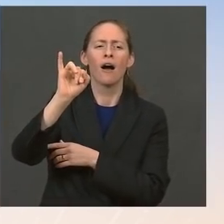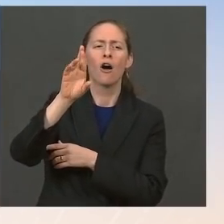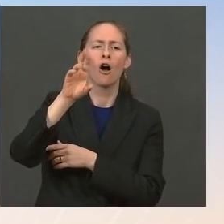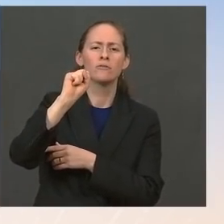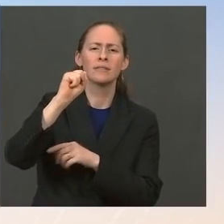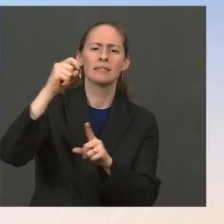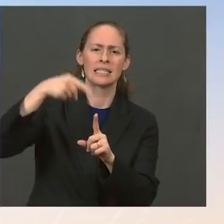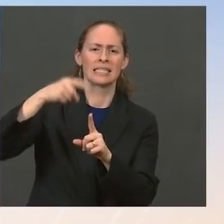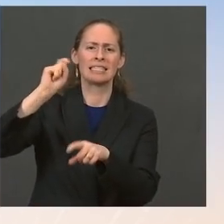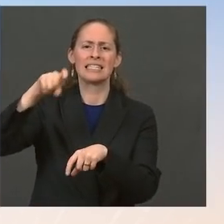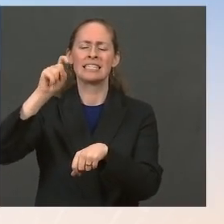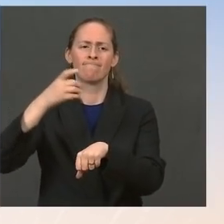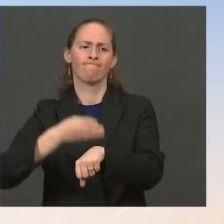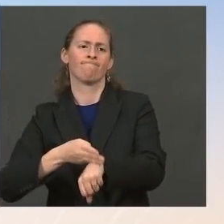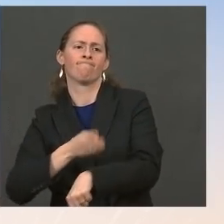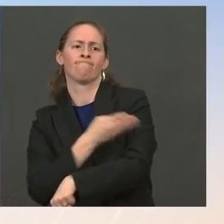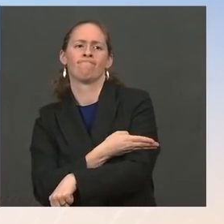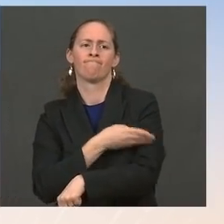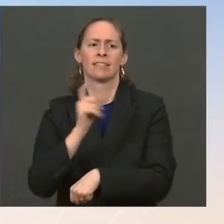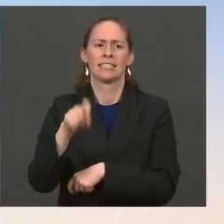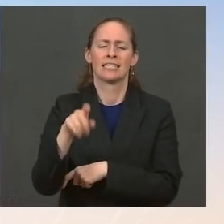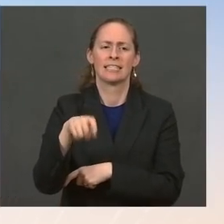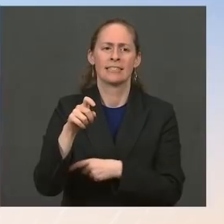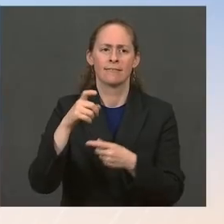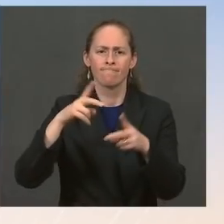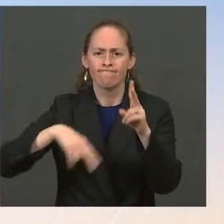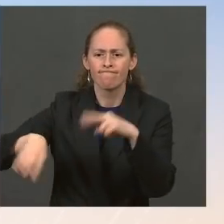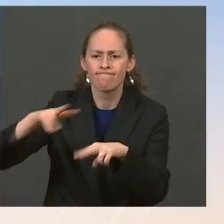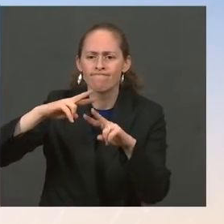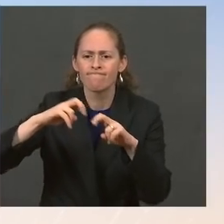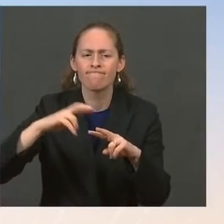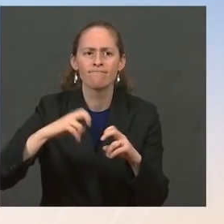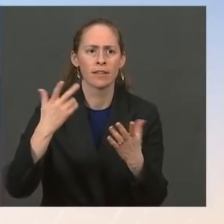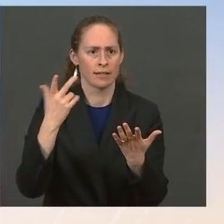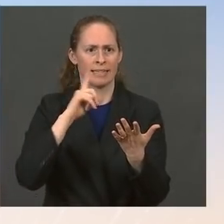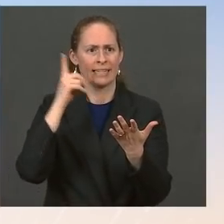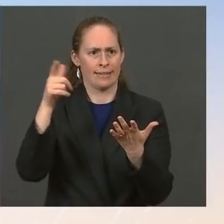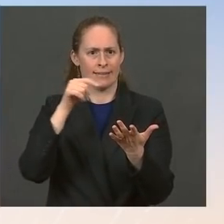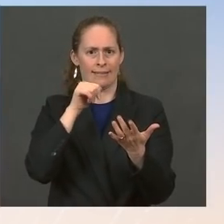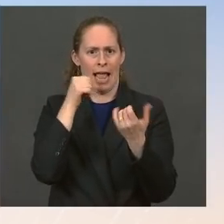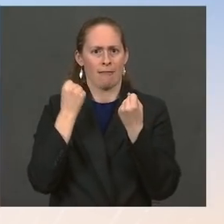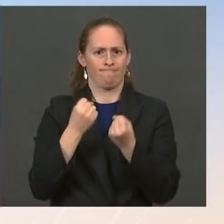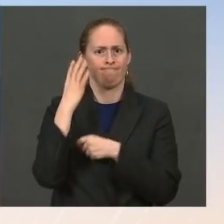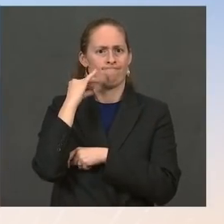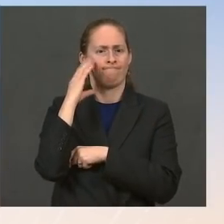that there's a lot of experience in the CBO scoring. They still scored it, but it is undervalued